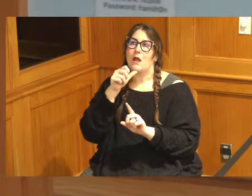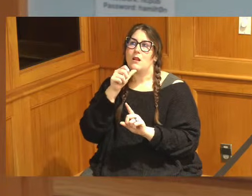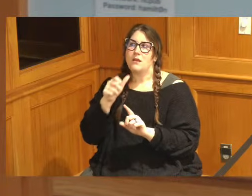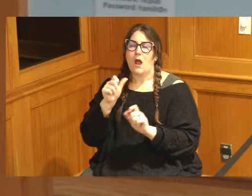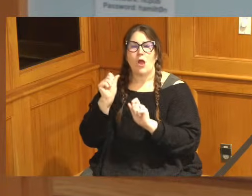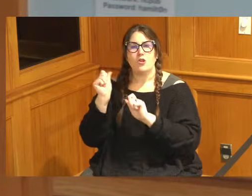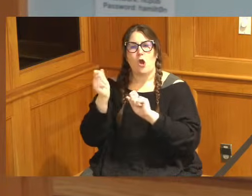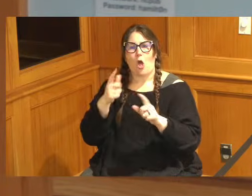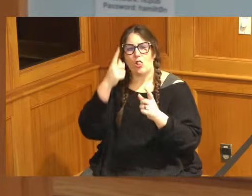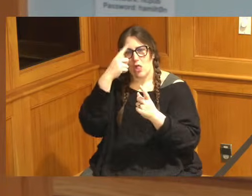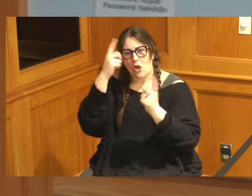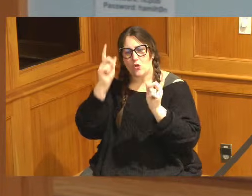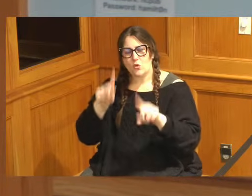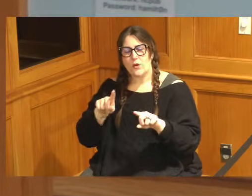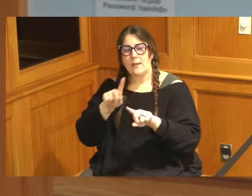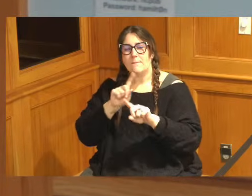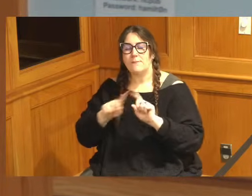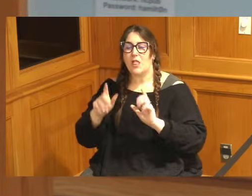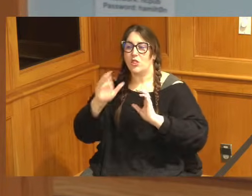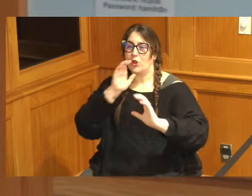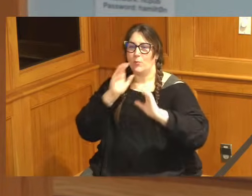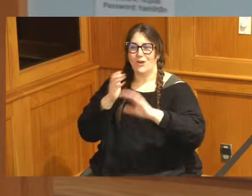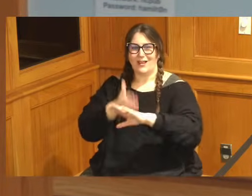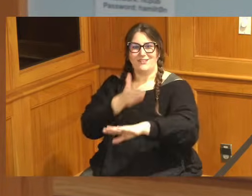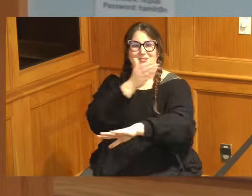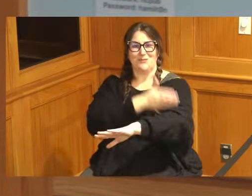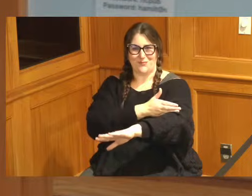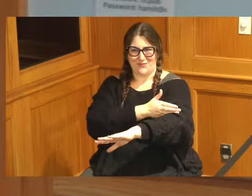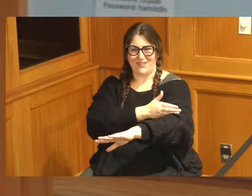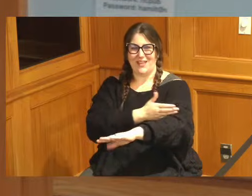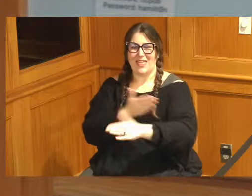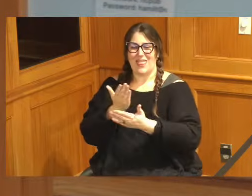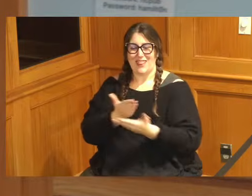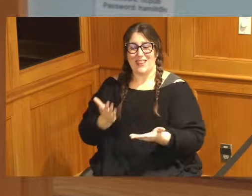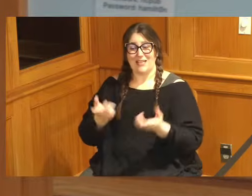least coordinate and communicate so things are happening in in in a way that can have a chance